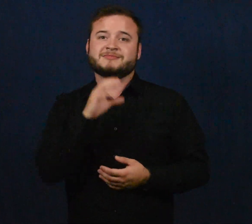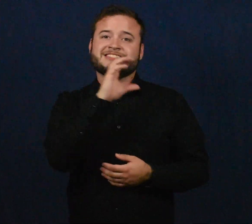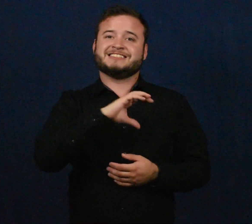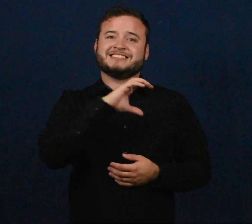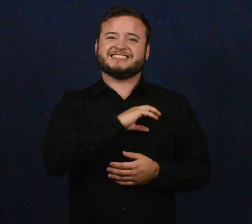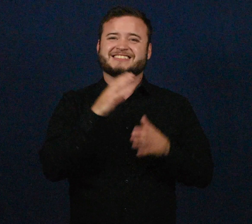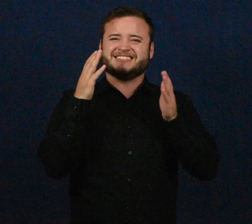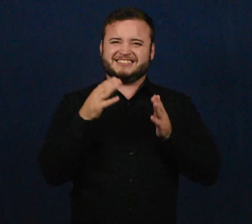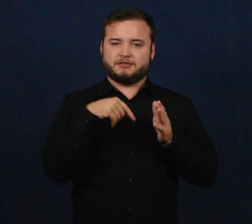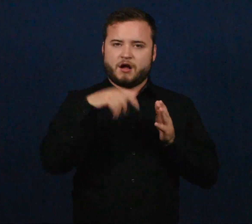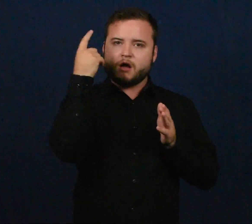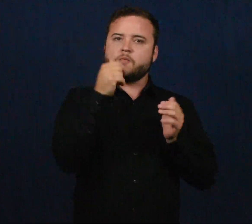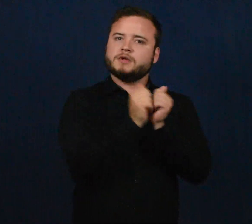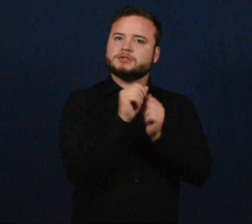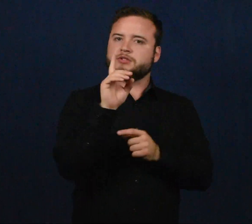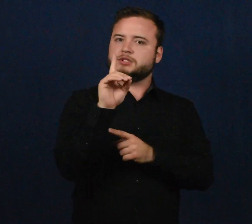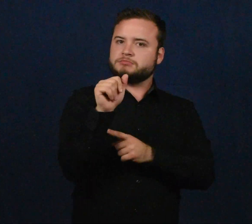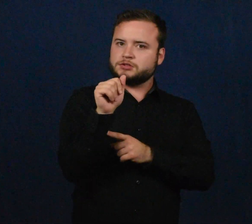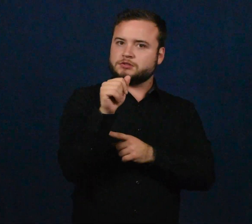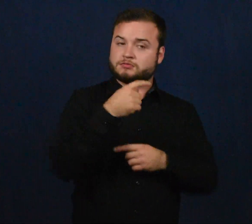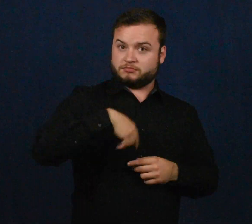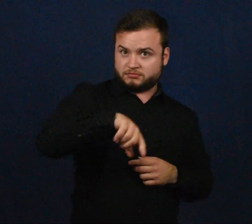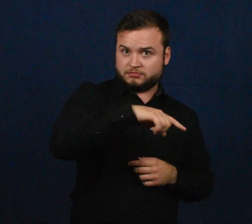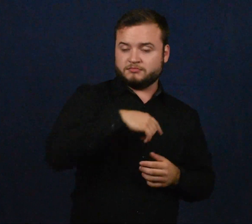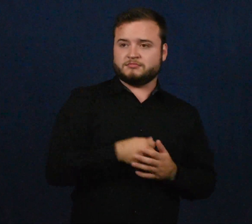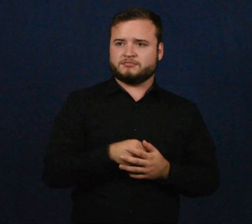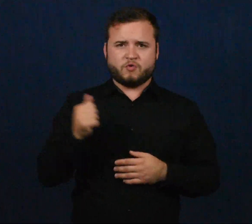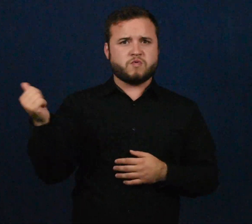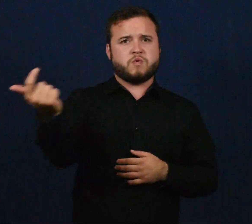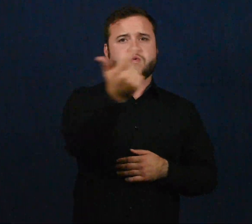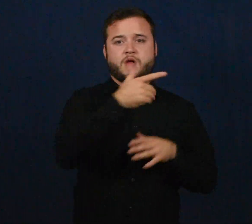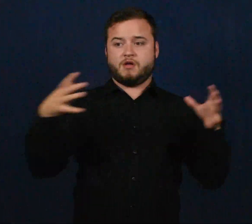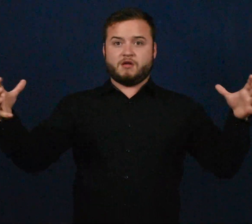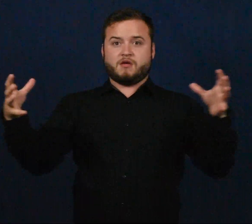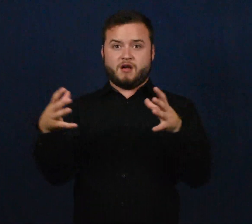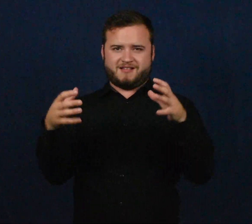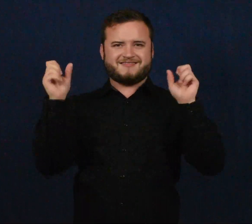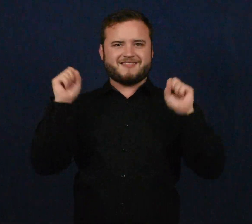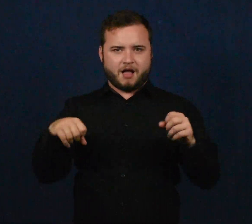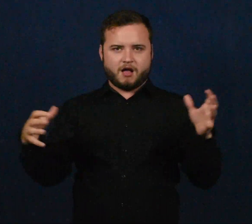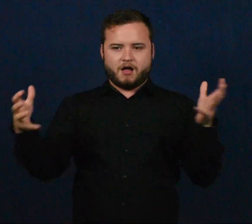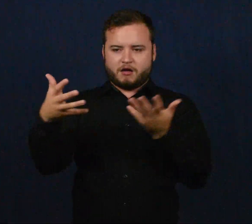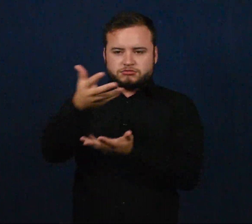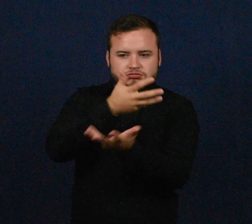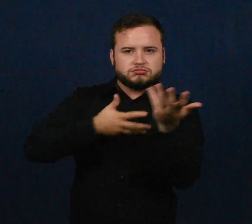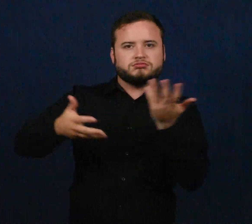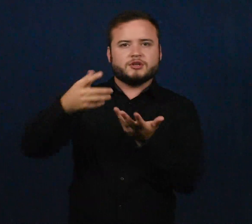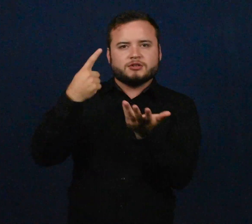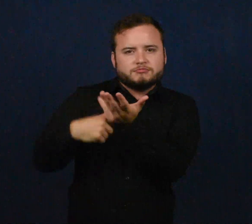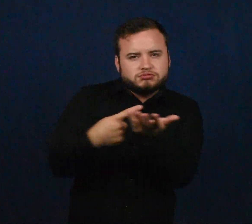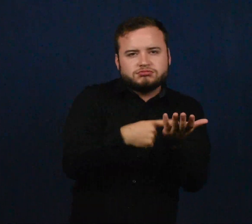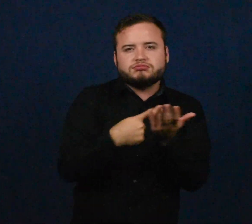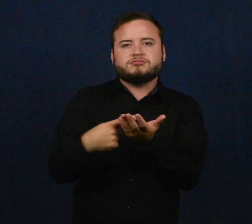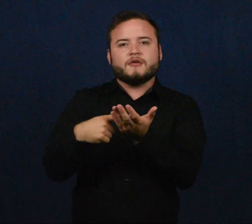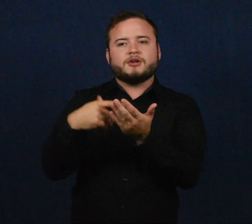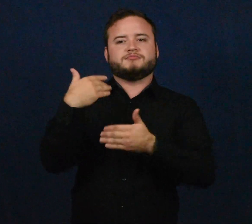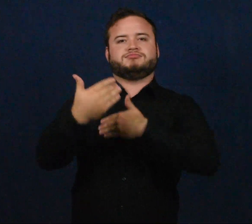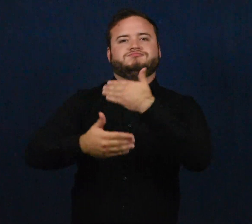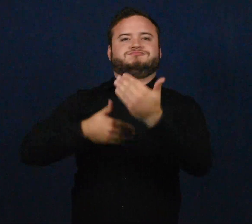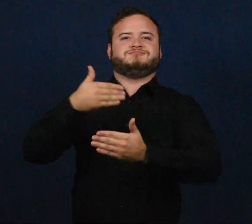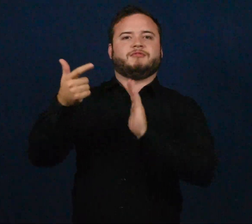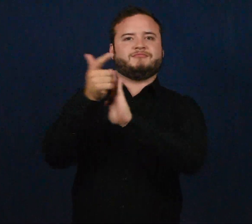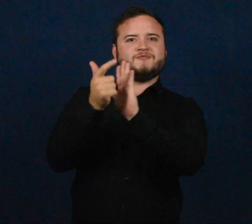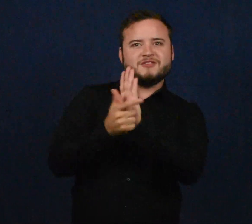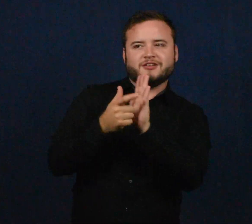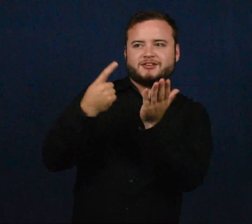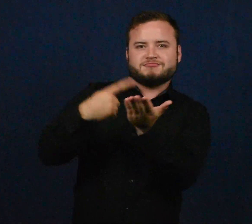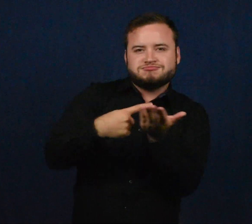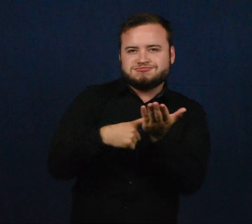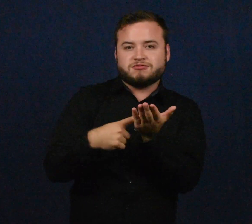and citizens with disabilities can participate in the legislative process